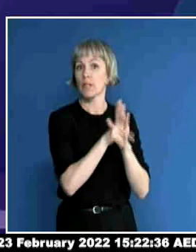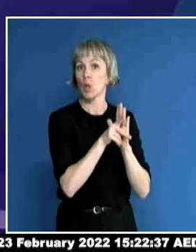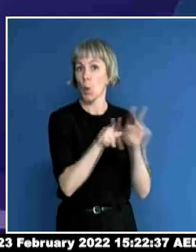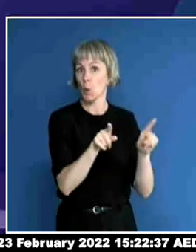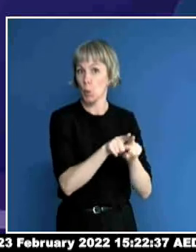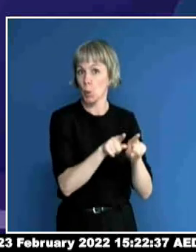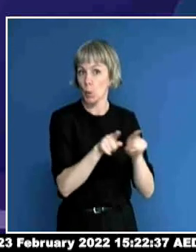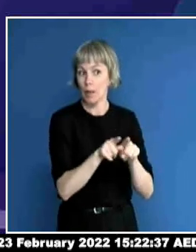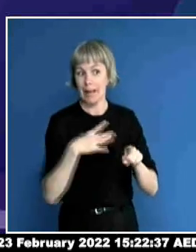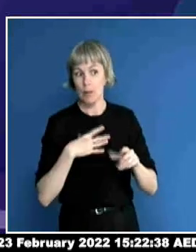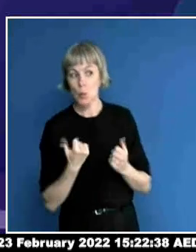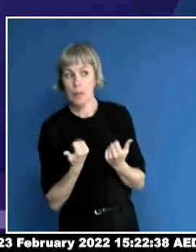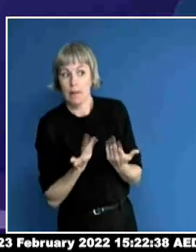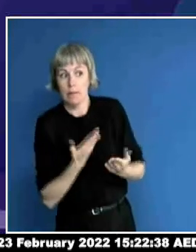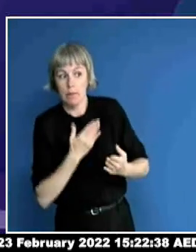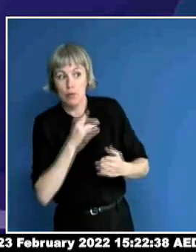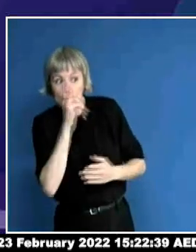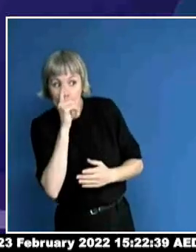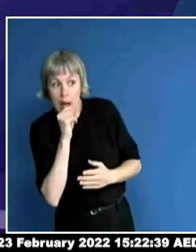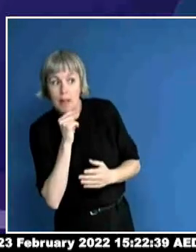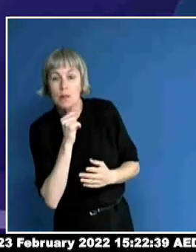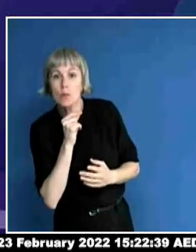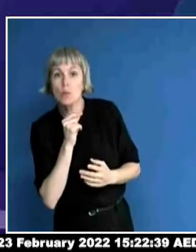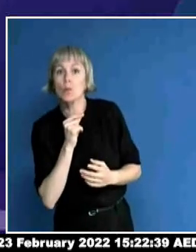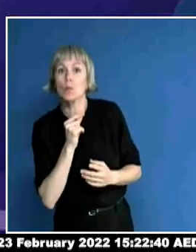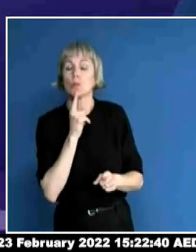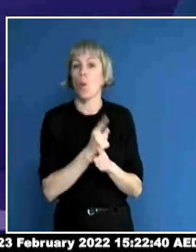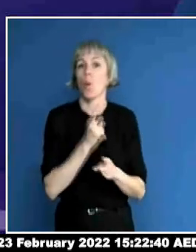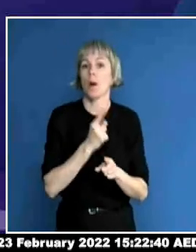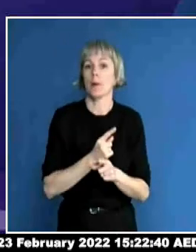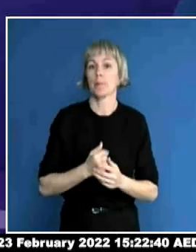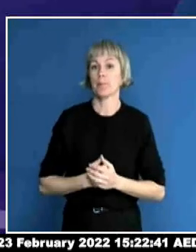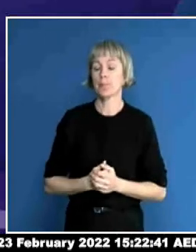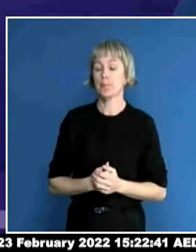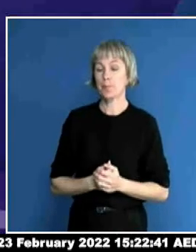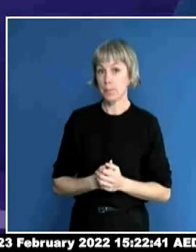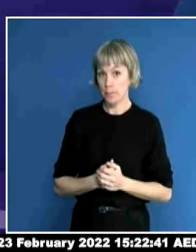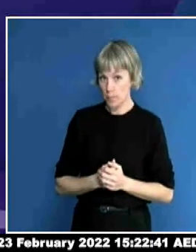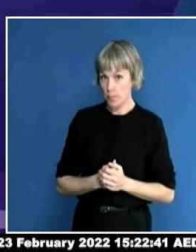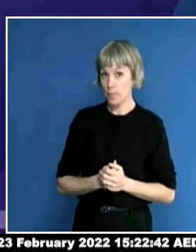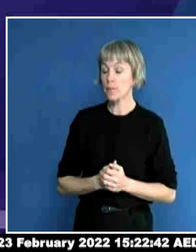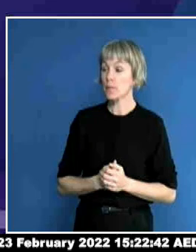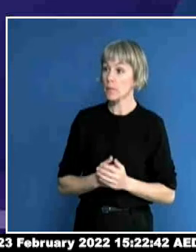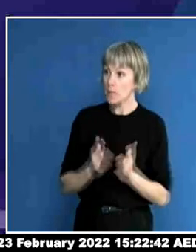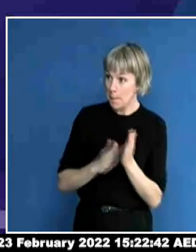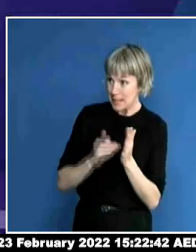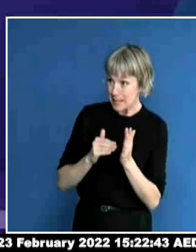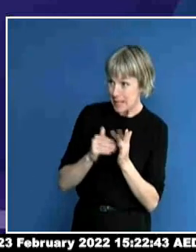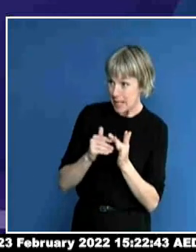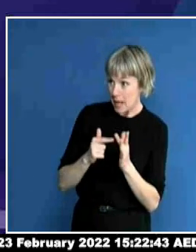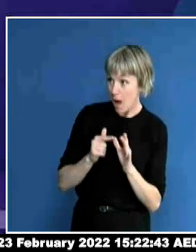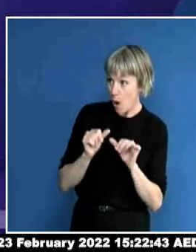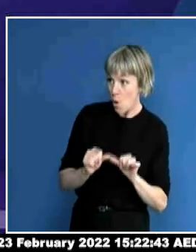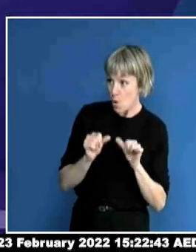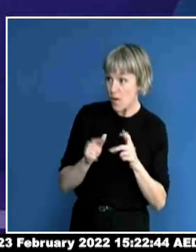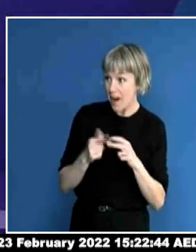I forgot it as well. All right. Mzia, do you mind if I give my colleagues the opportunity to ask you a question. Is that okay?